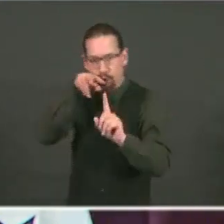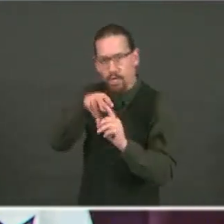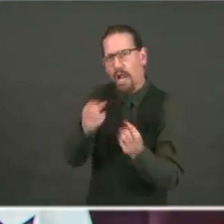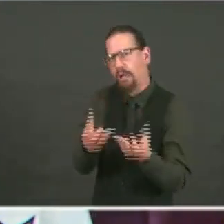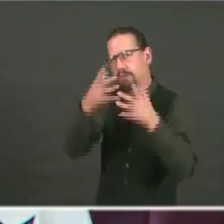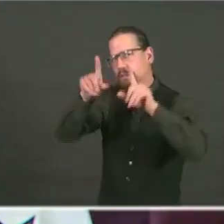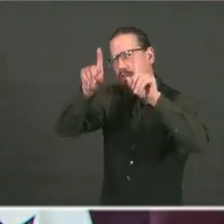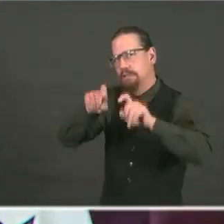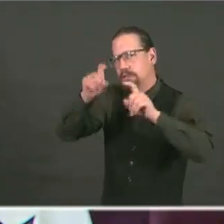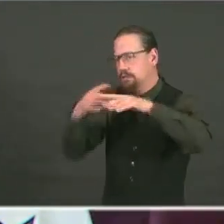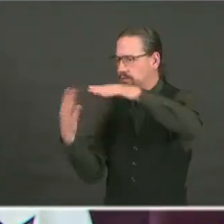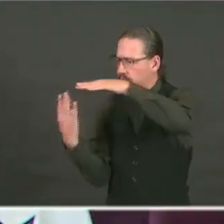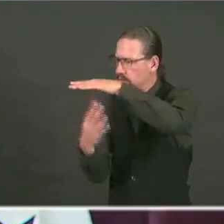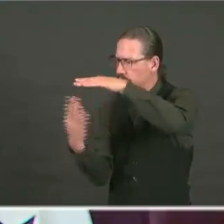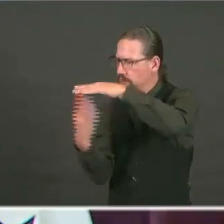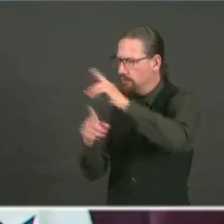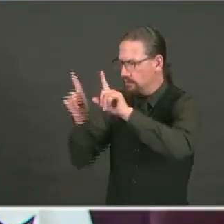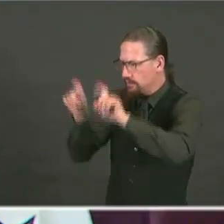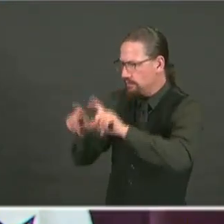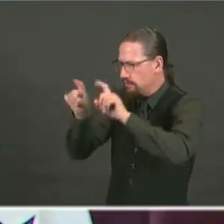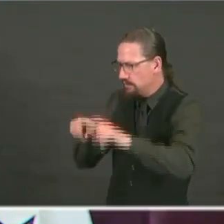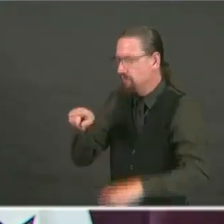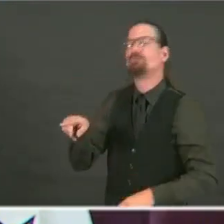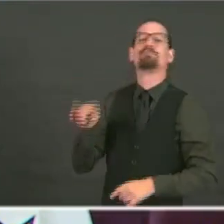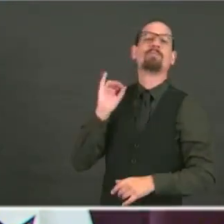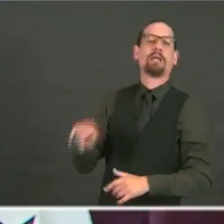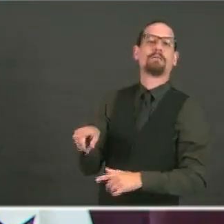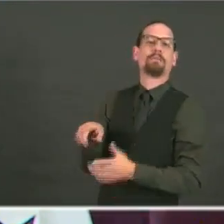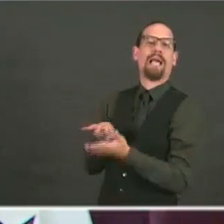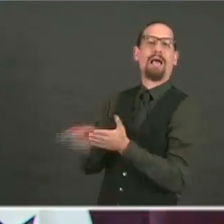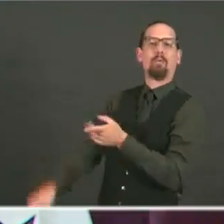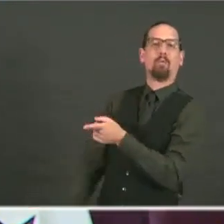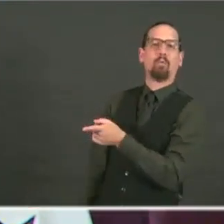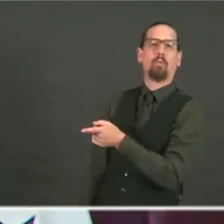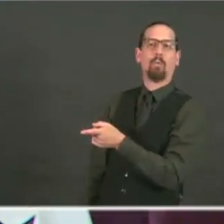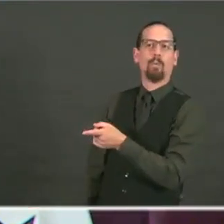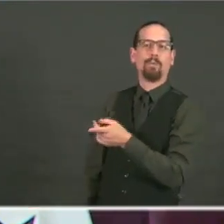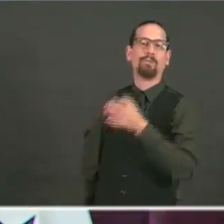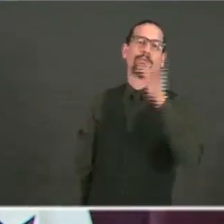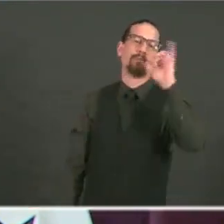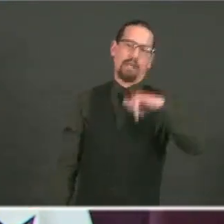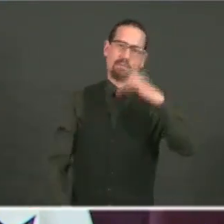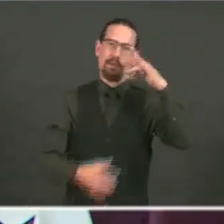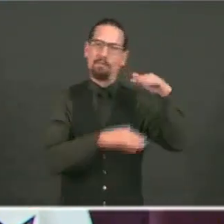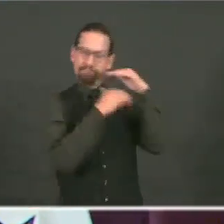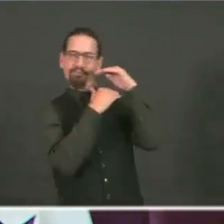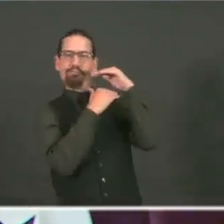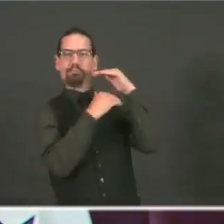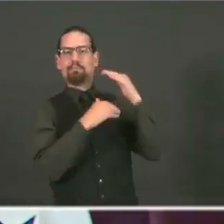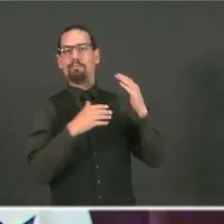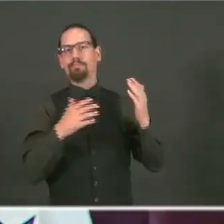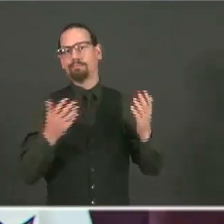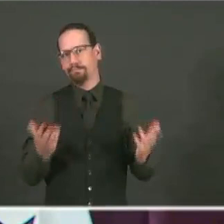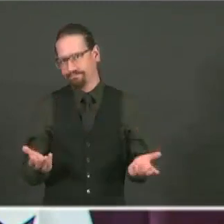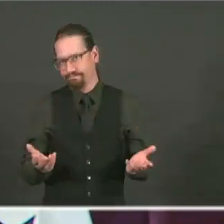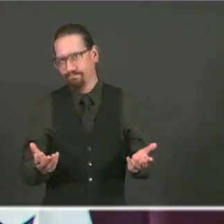WHOSE BUSINESSES WILL BE HURT BECAUSE OF THIS NEW YORK, CONNECTICUT, MASSACHUSETTS BAN. IF YOU THINK IT IS FUN TO HAVE